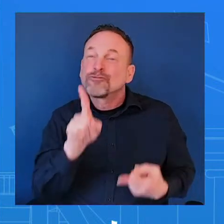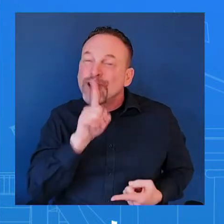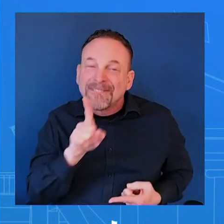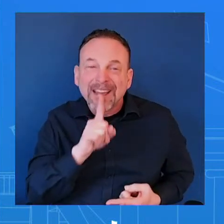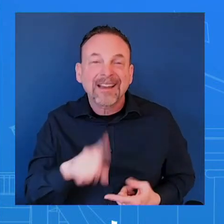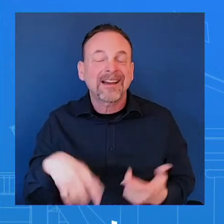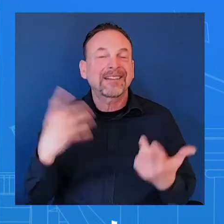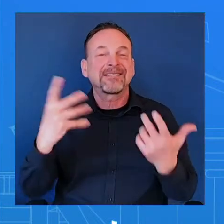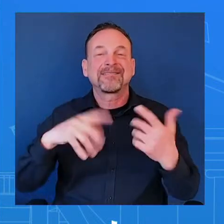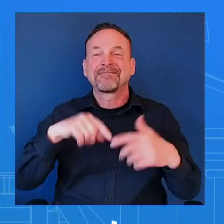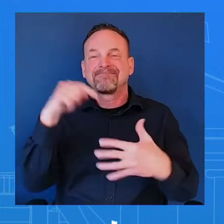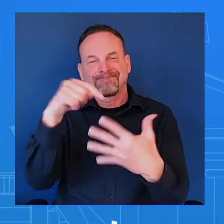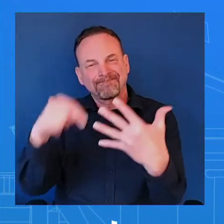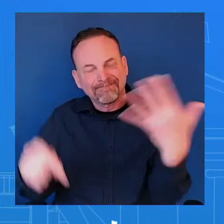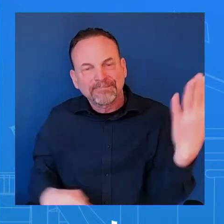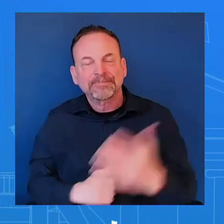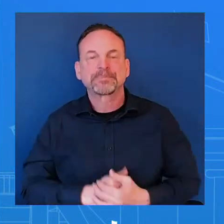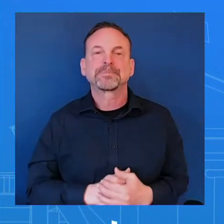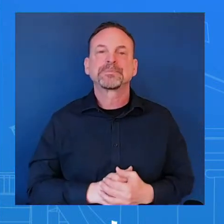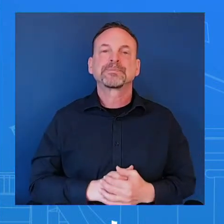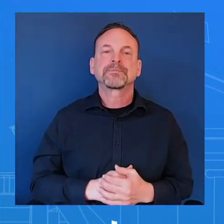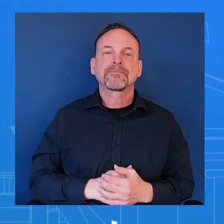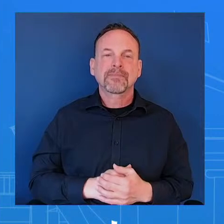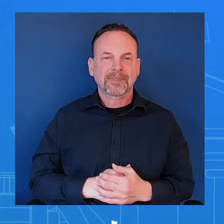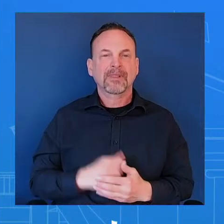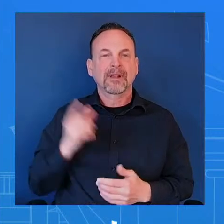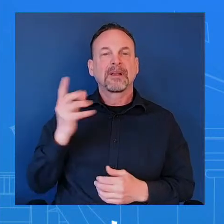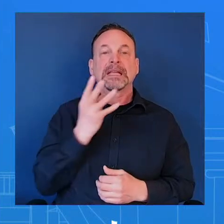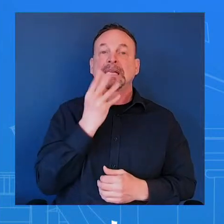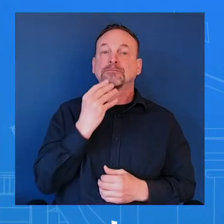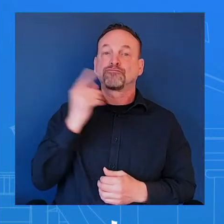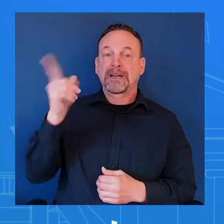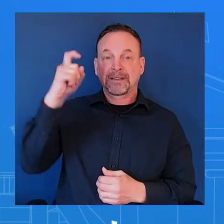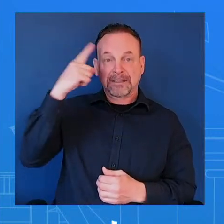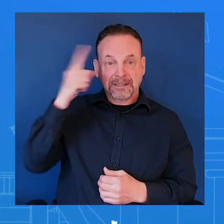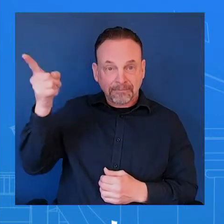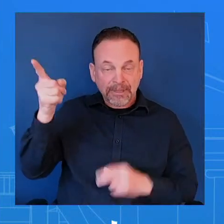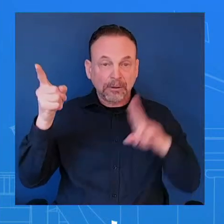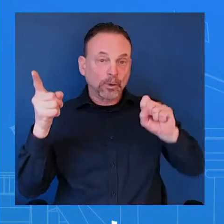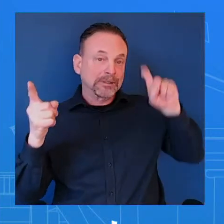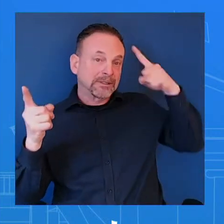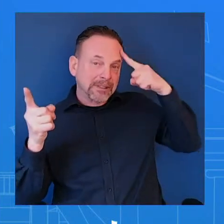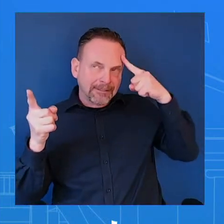with the Israeli government and obviously our government, and I think that's important. I'm not going to go into details from here.